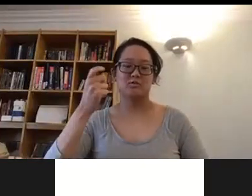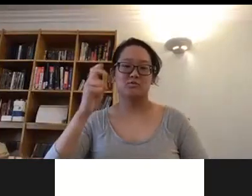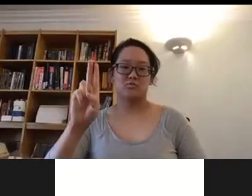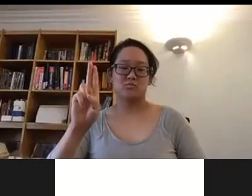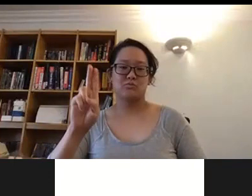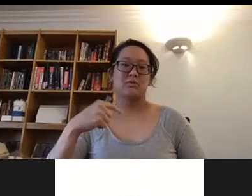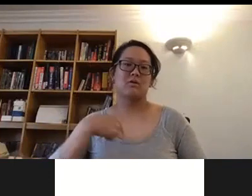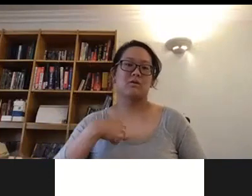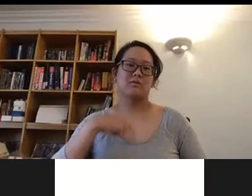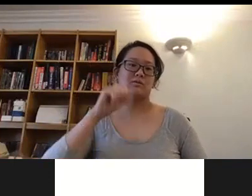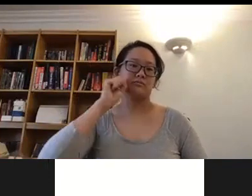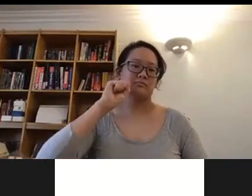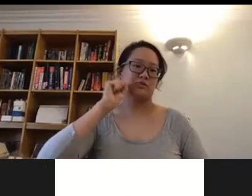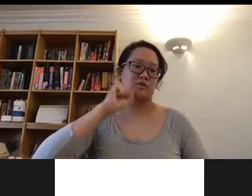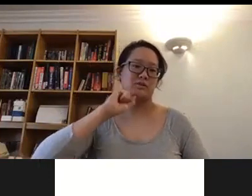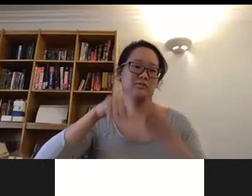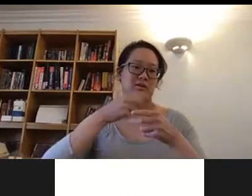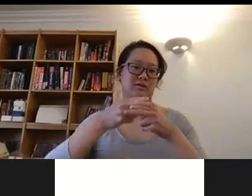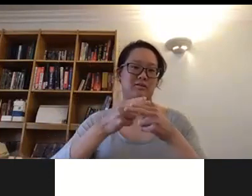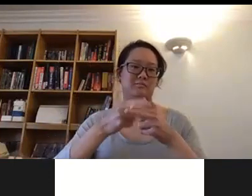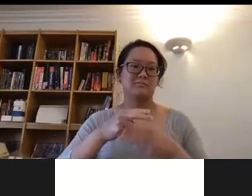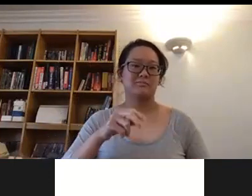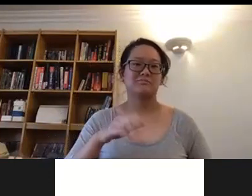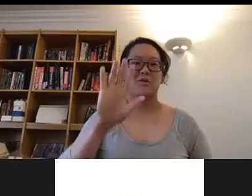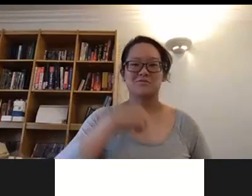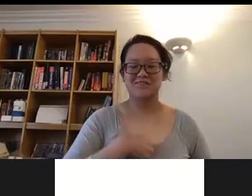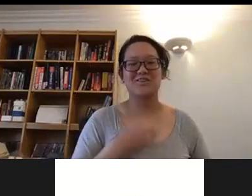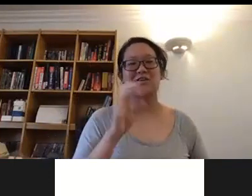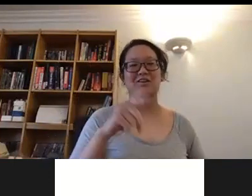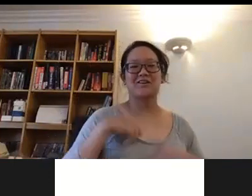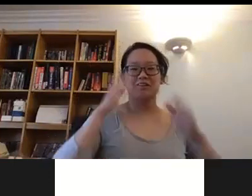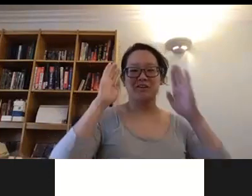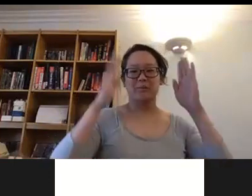Hold on, the interpreter is just getting her pinned. Hi, my name is Sheila.